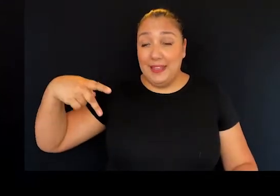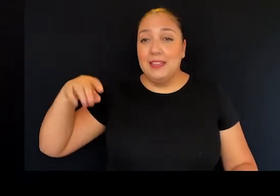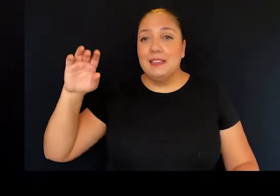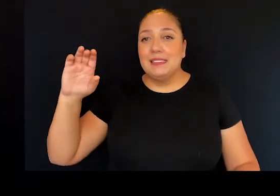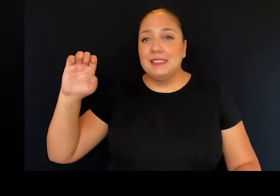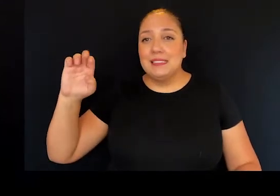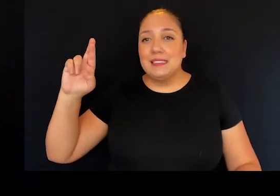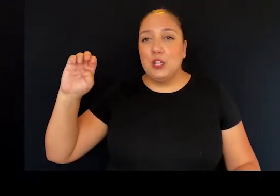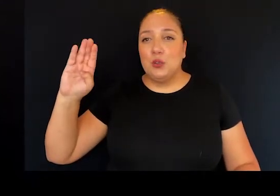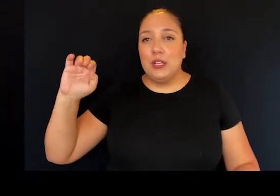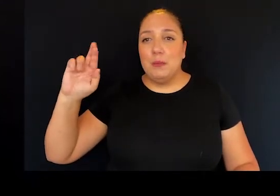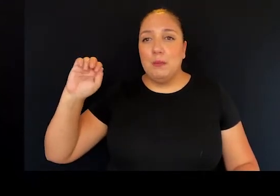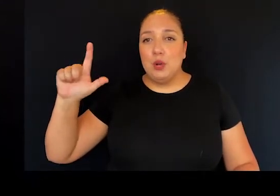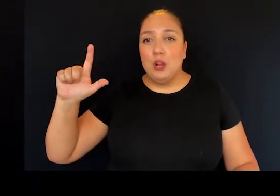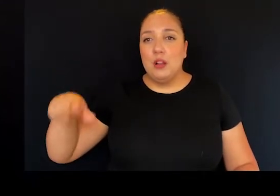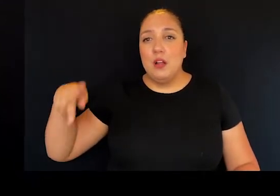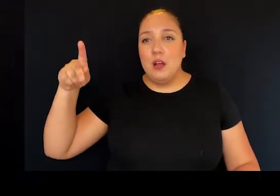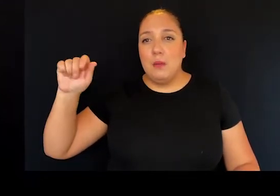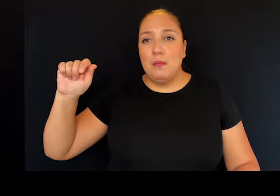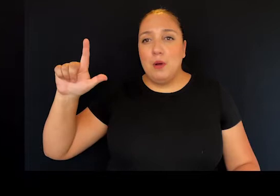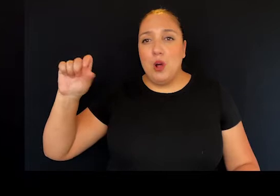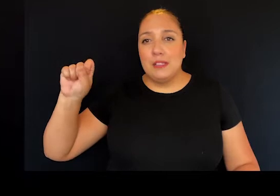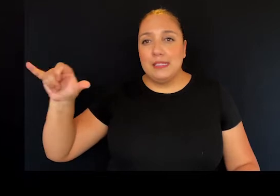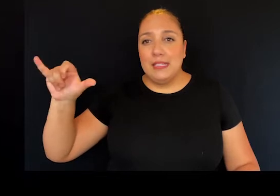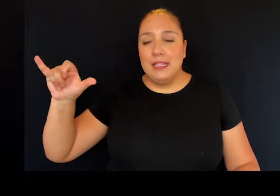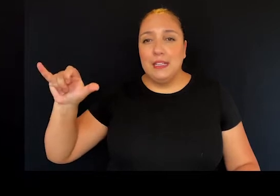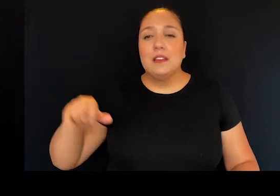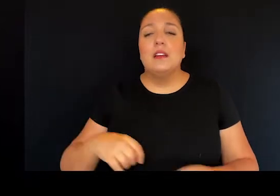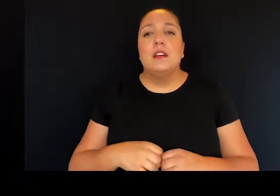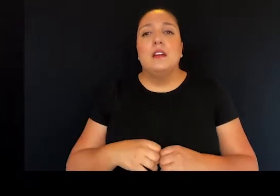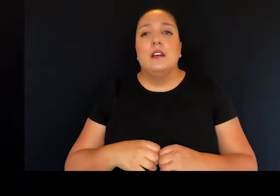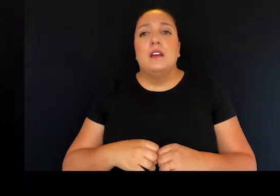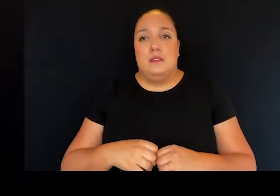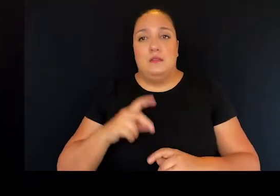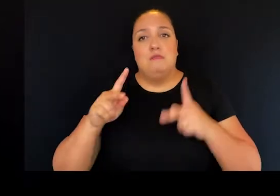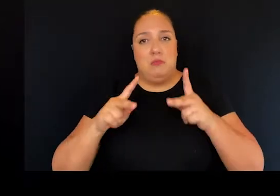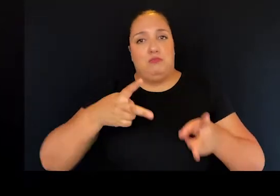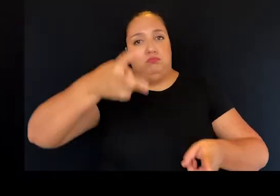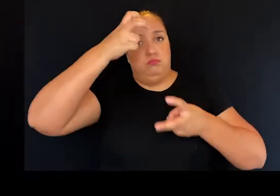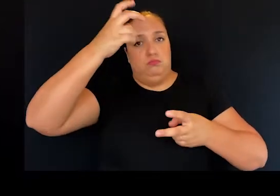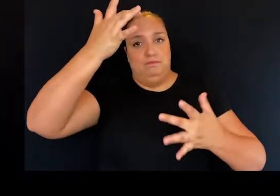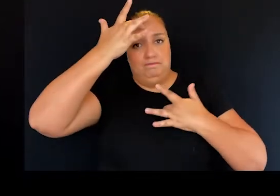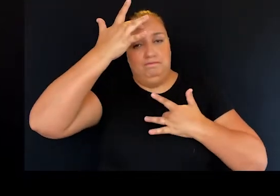there are different types of cerebral palsy, or CP for short, and something that can describe